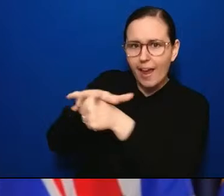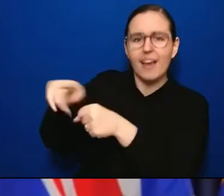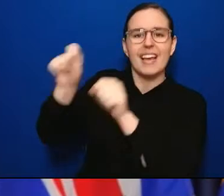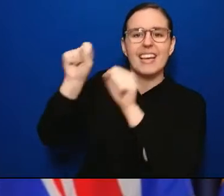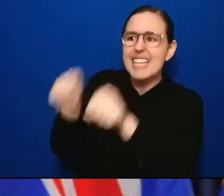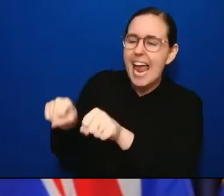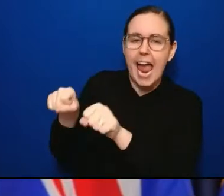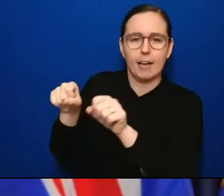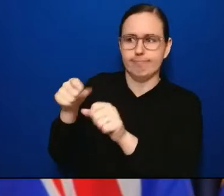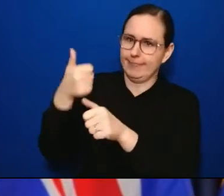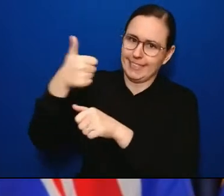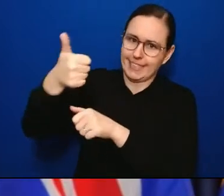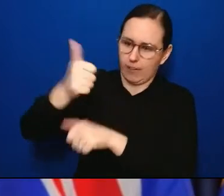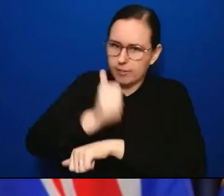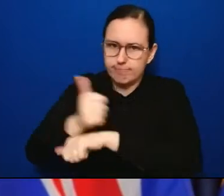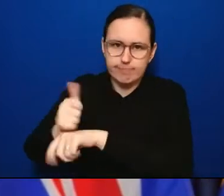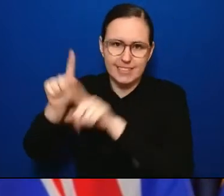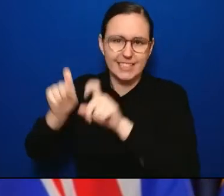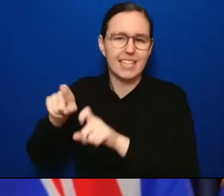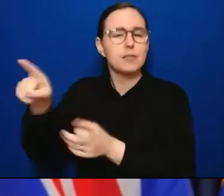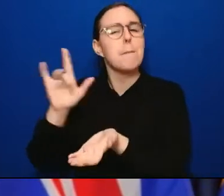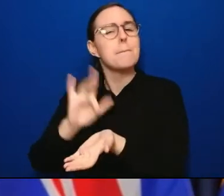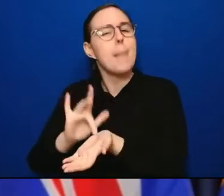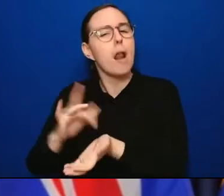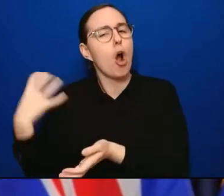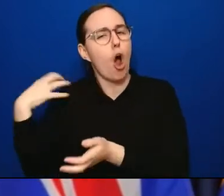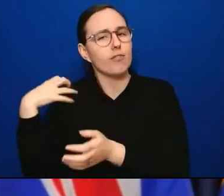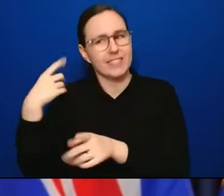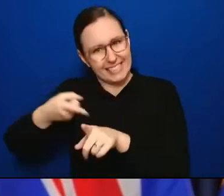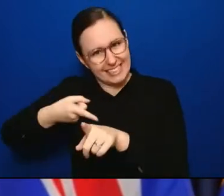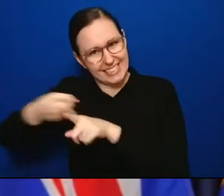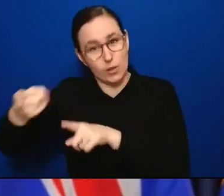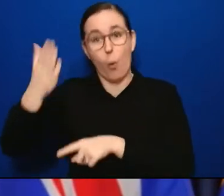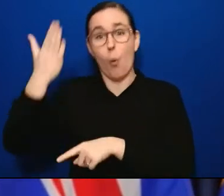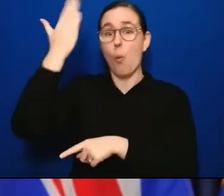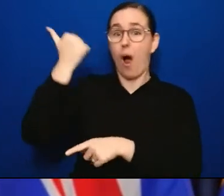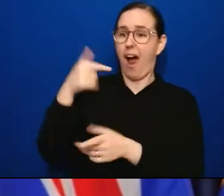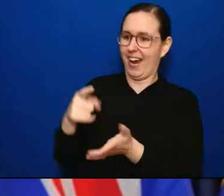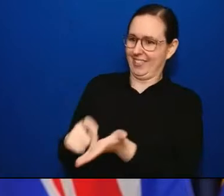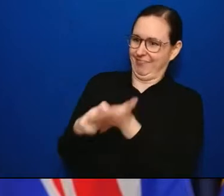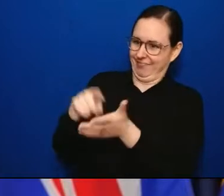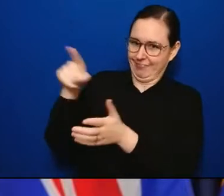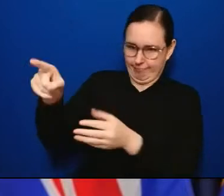the appropriate setting. They need a health professional to do